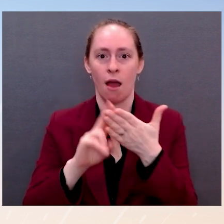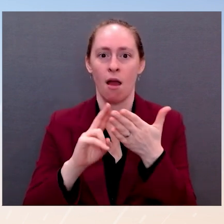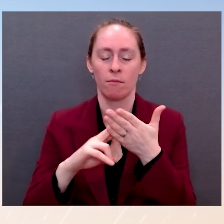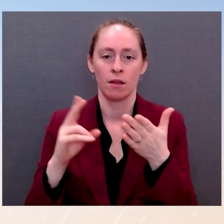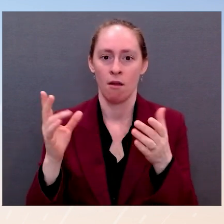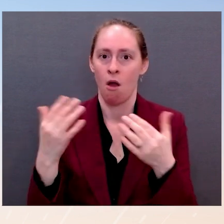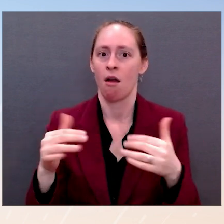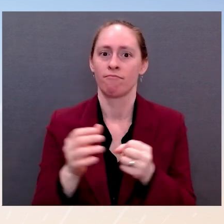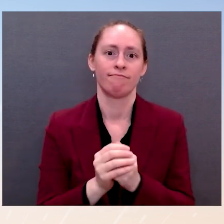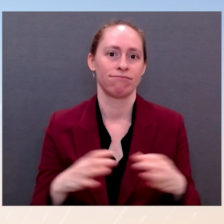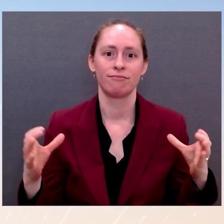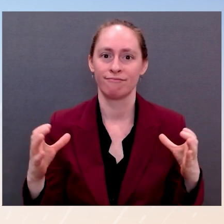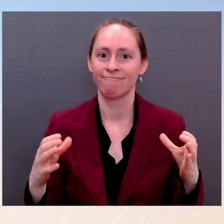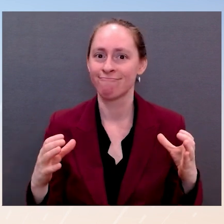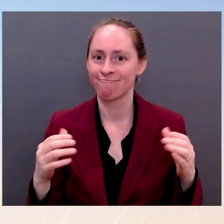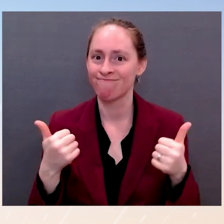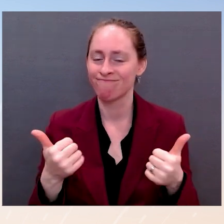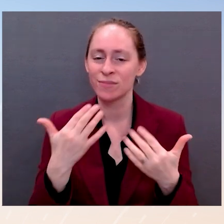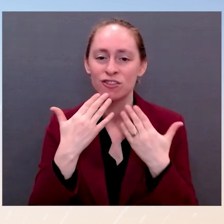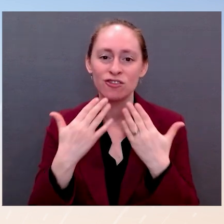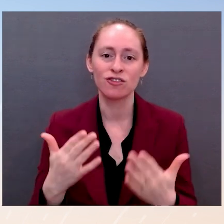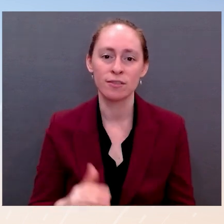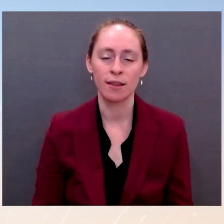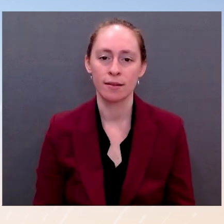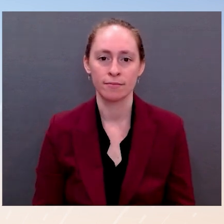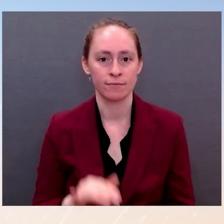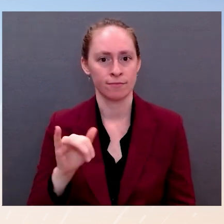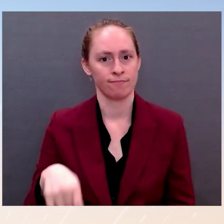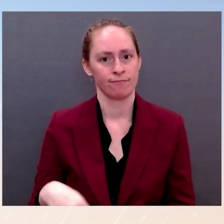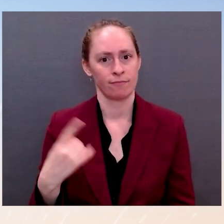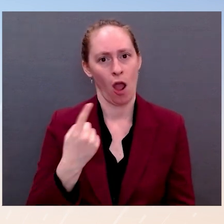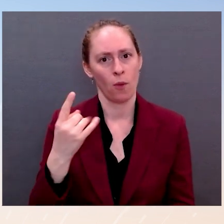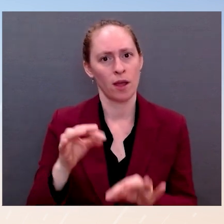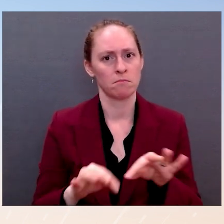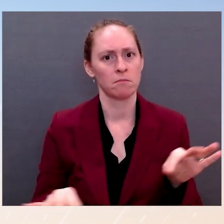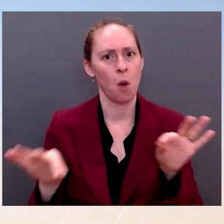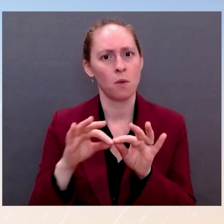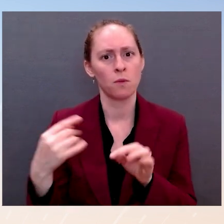and it's been a real priority in over the last year